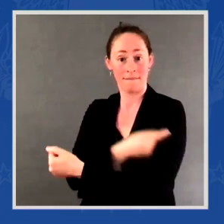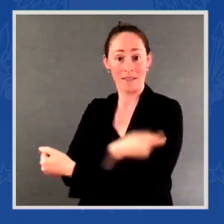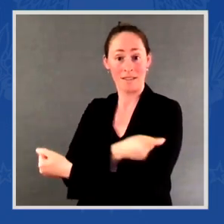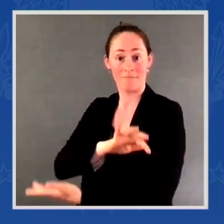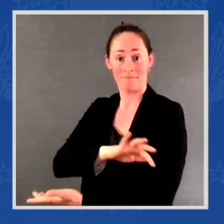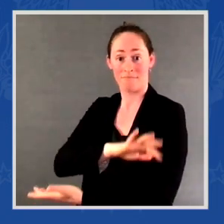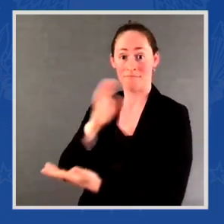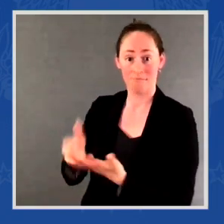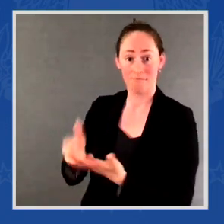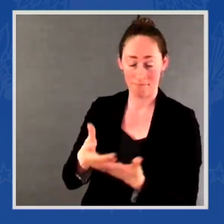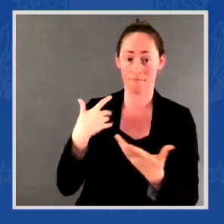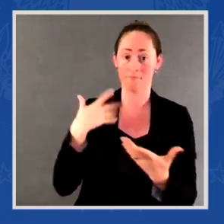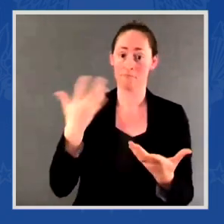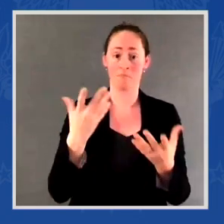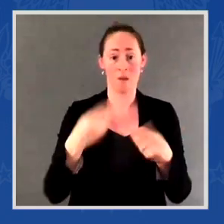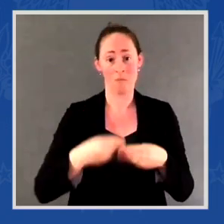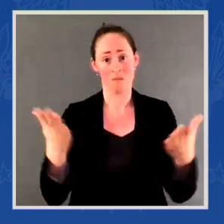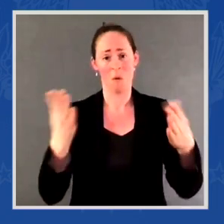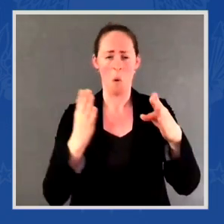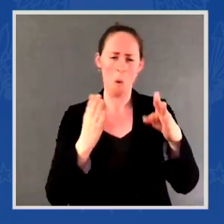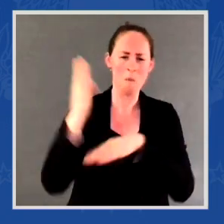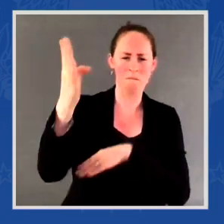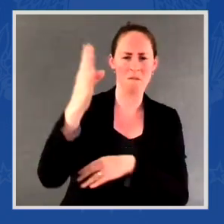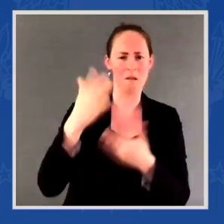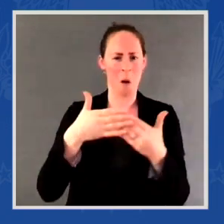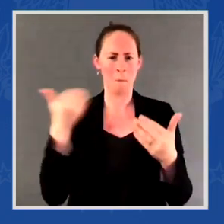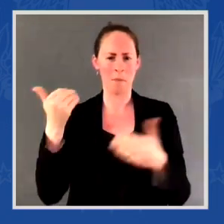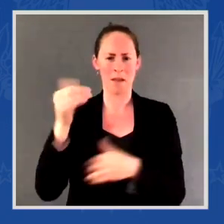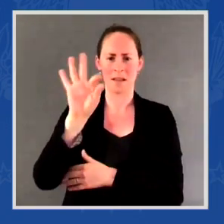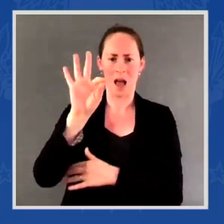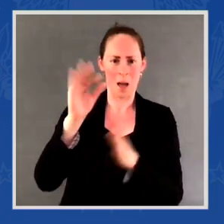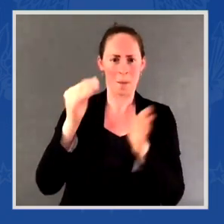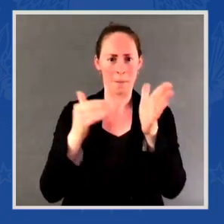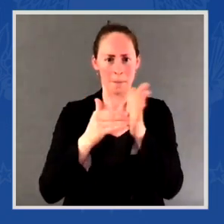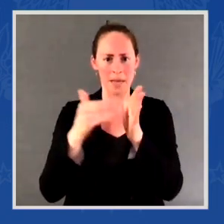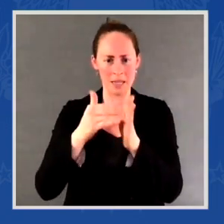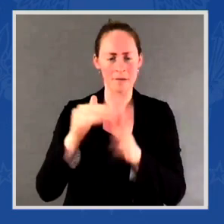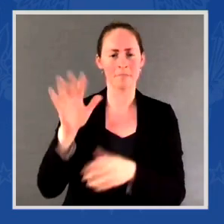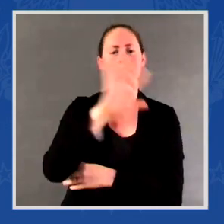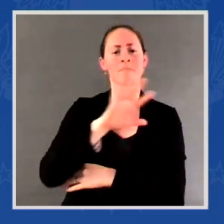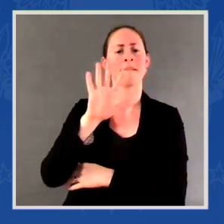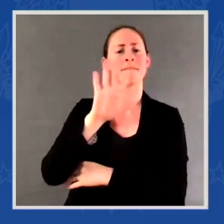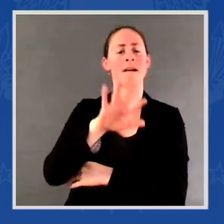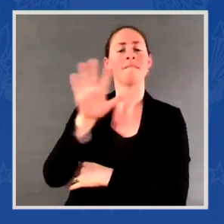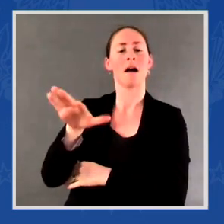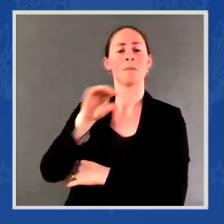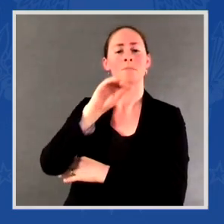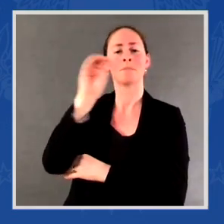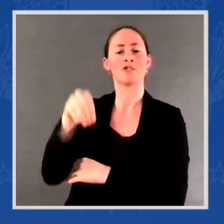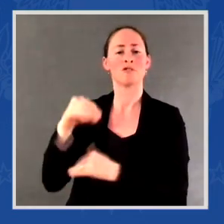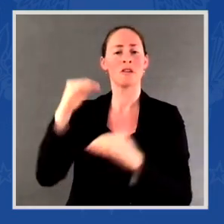we've gotten about 55 percent of our adult population with at least one shot and about 82 percent of 65